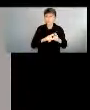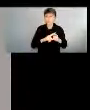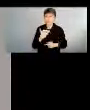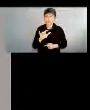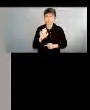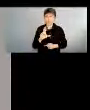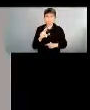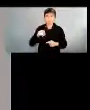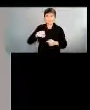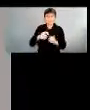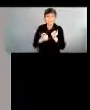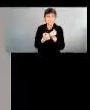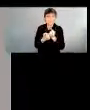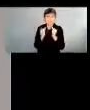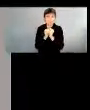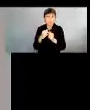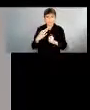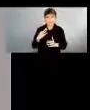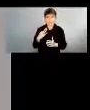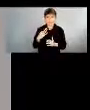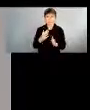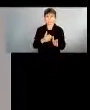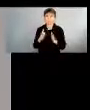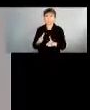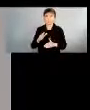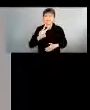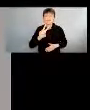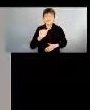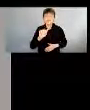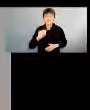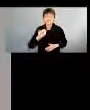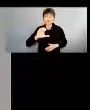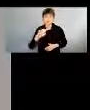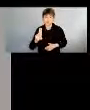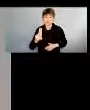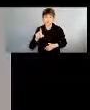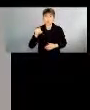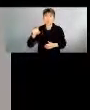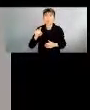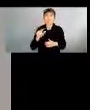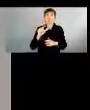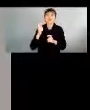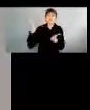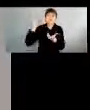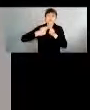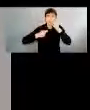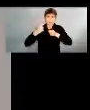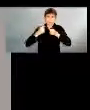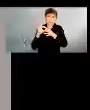Van Chu, Grants Coordinator, is also available to help with any general or technical questions